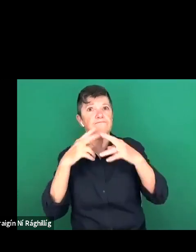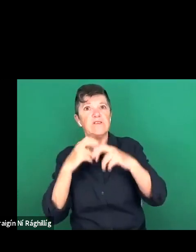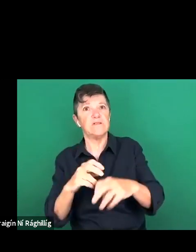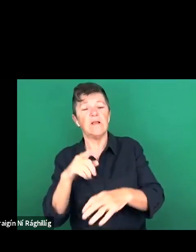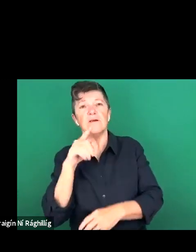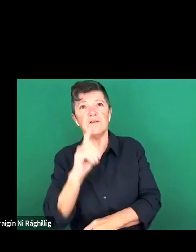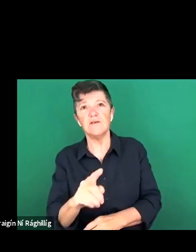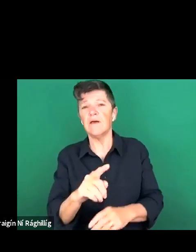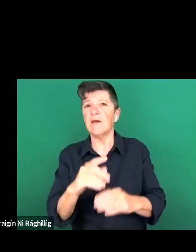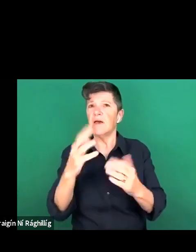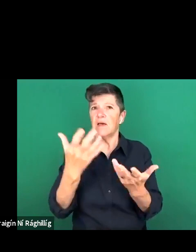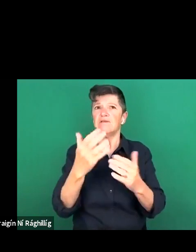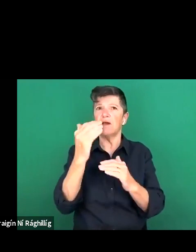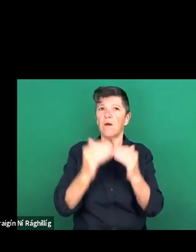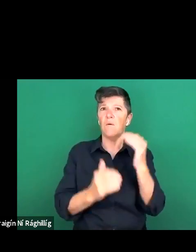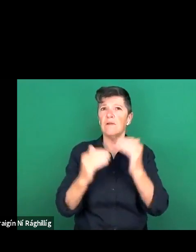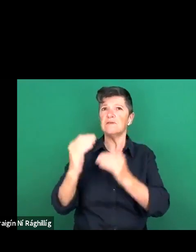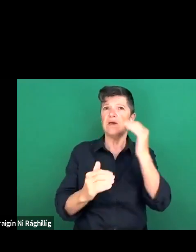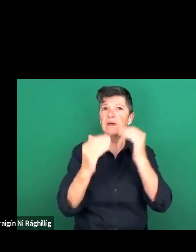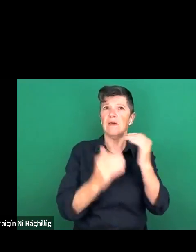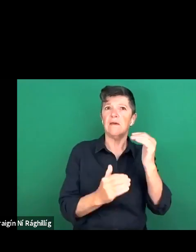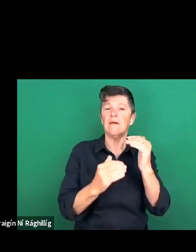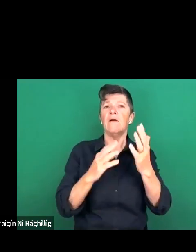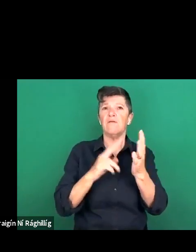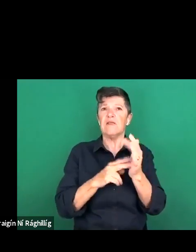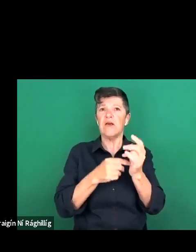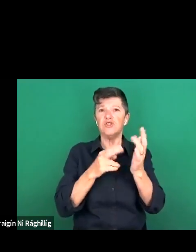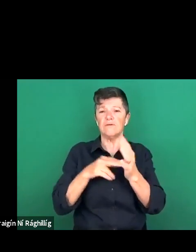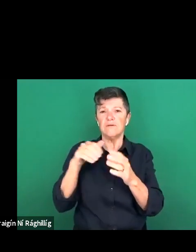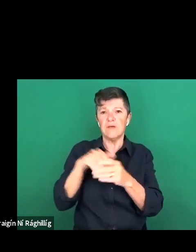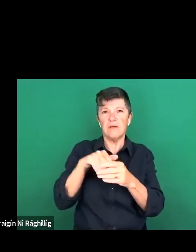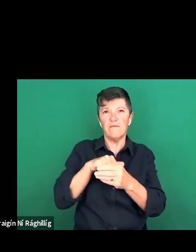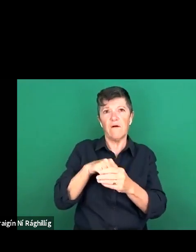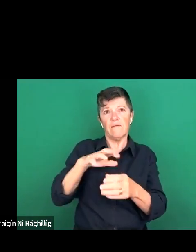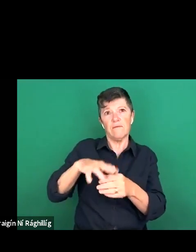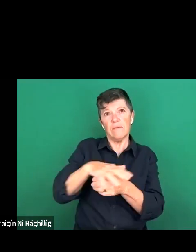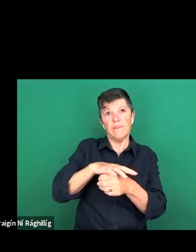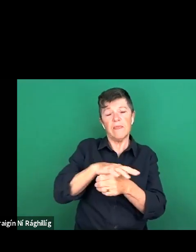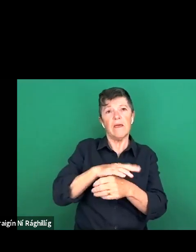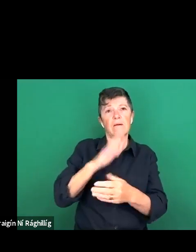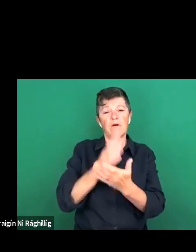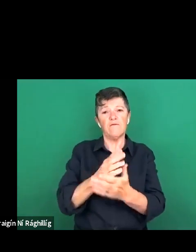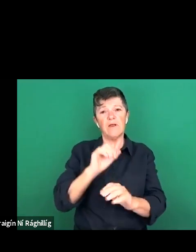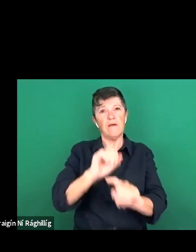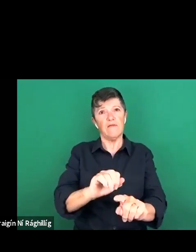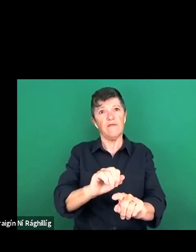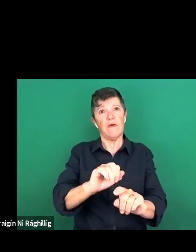differences. This is however the dominant focus of much acad